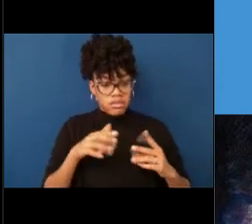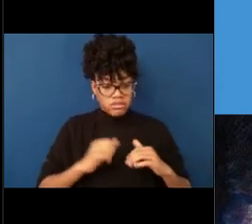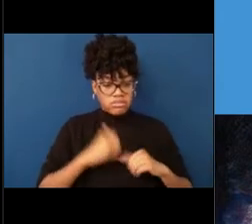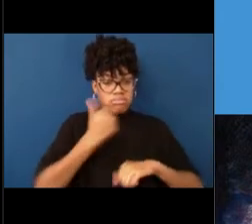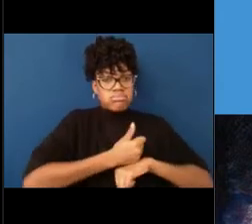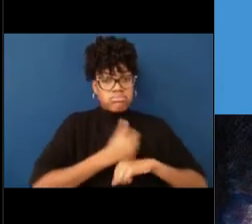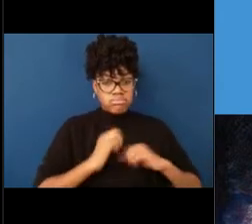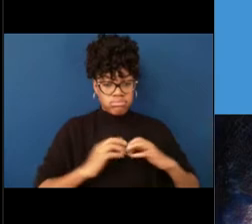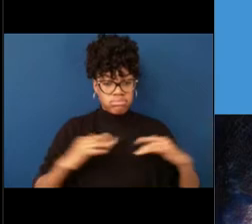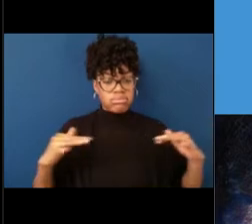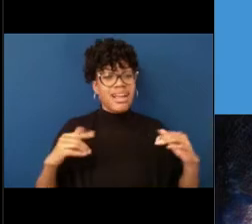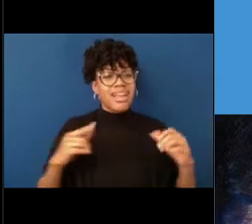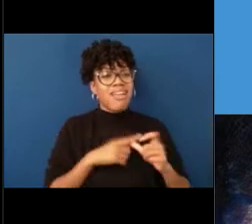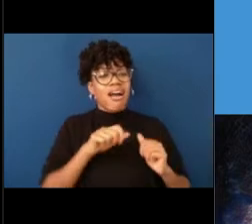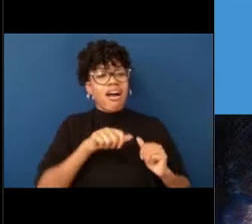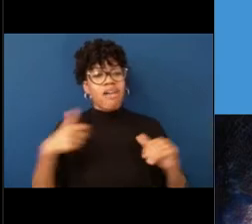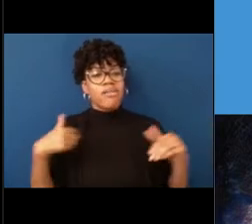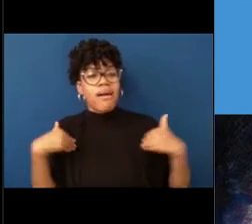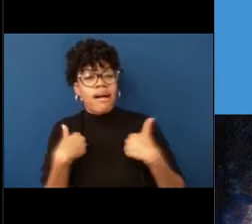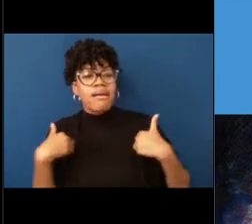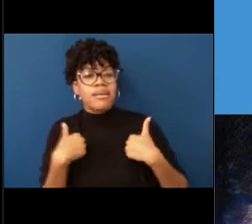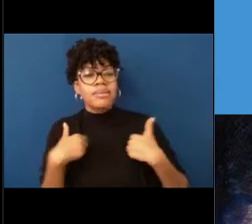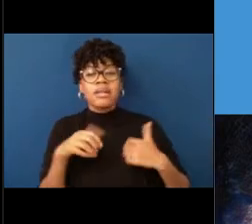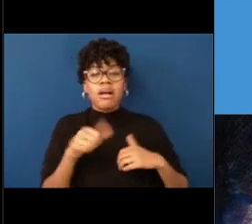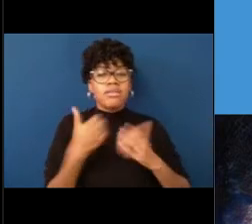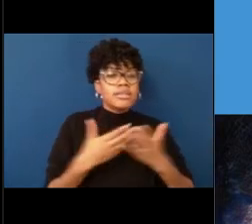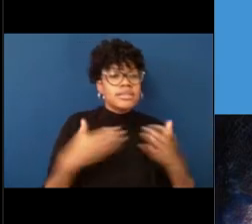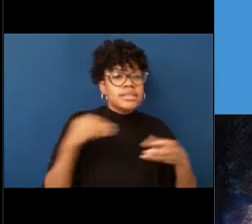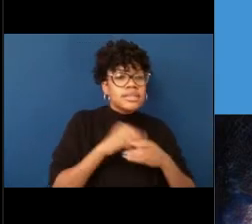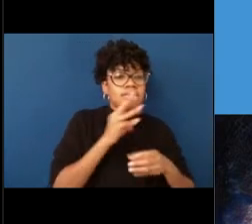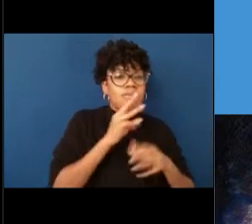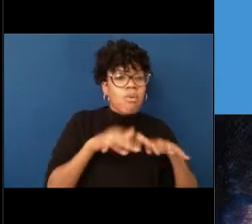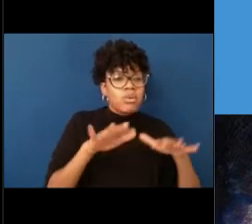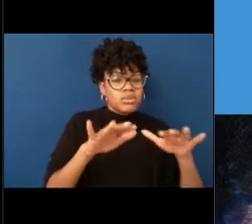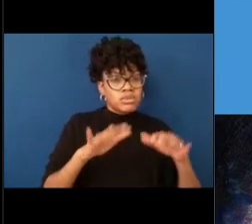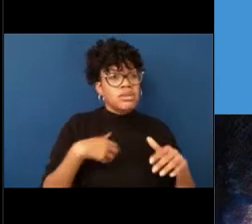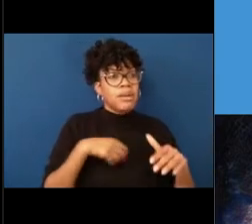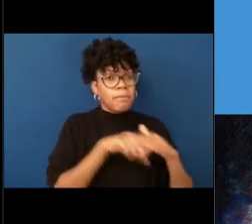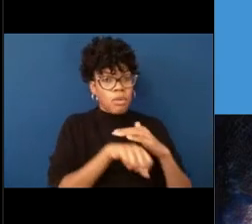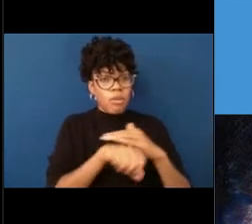They're evolving in complexity. And what's really, really interesting